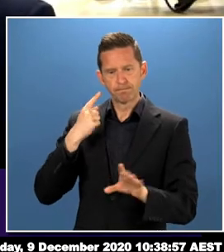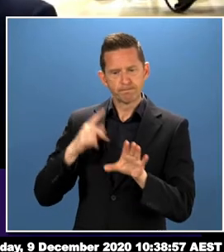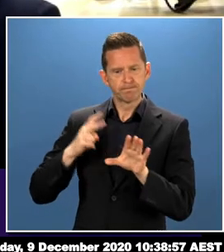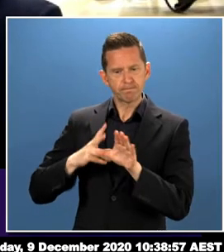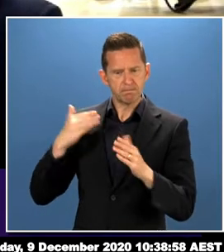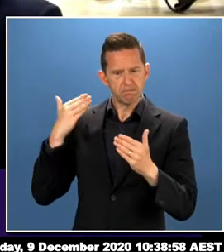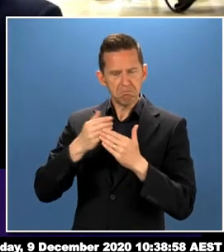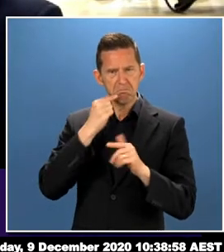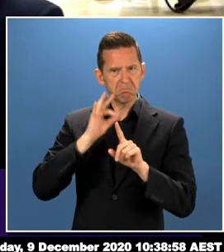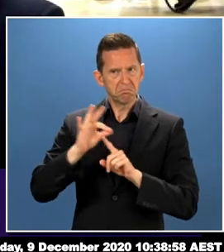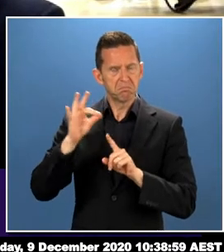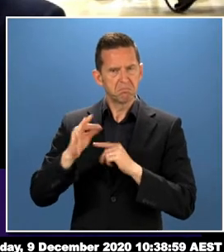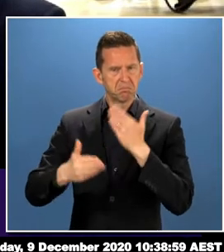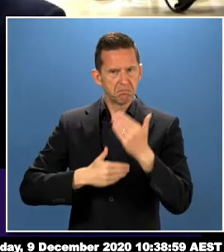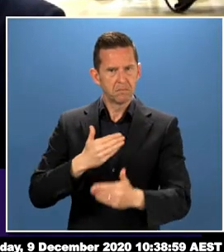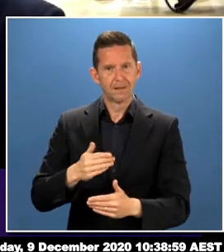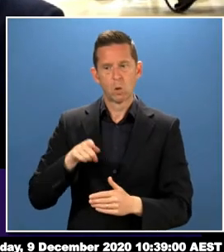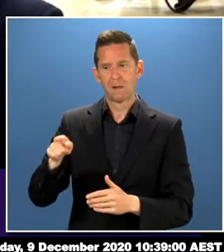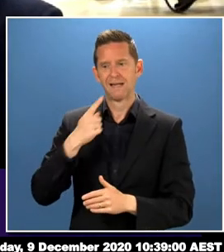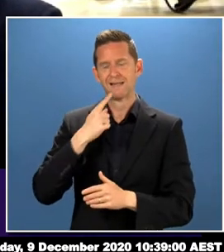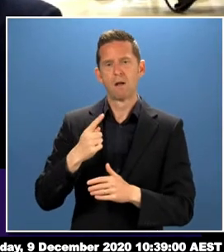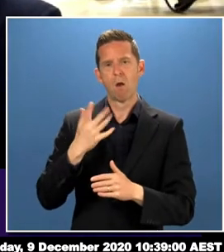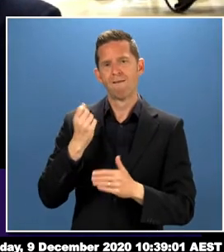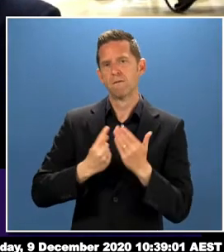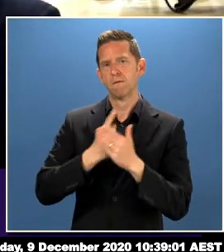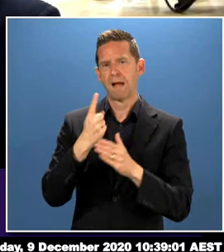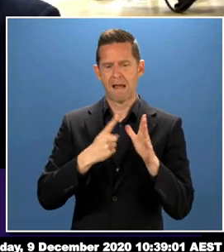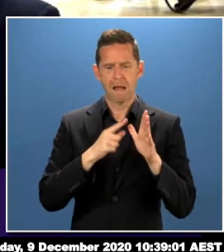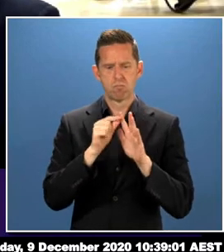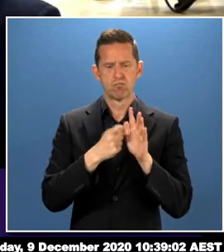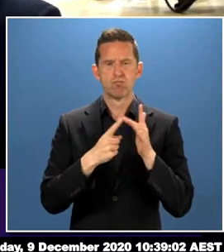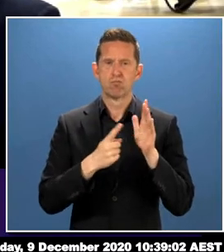And there was a point where you reached a time in April 2019, you say in